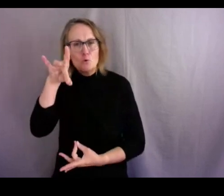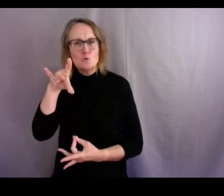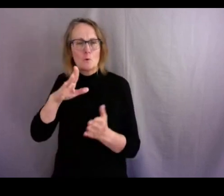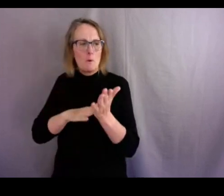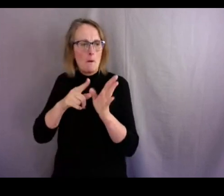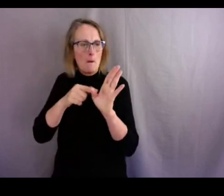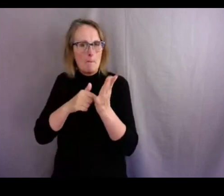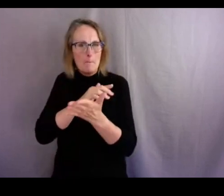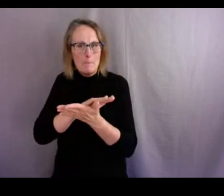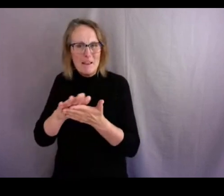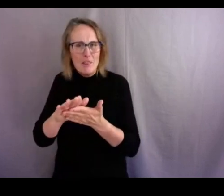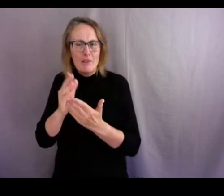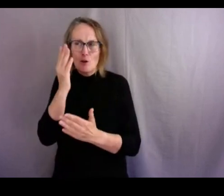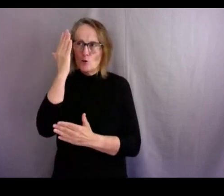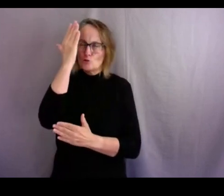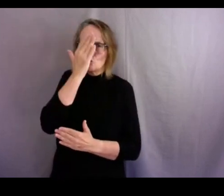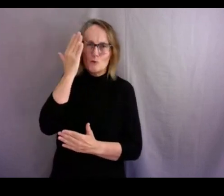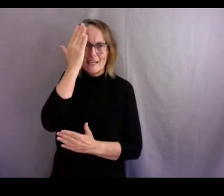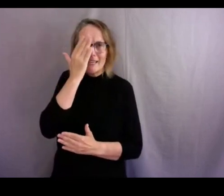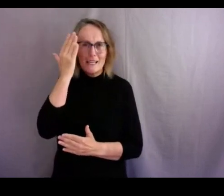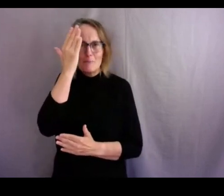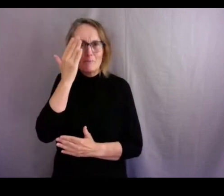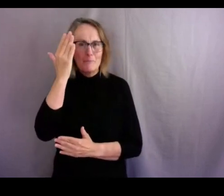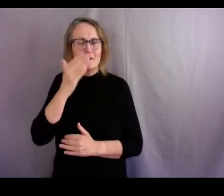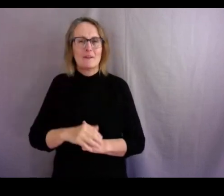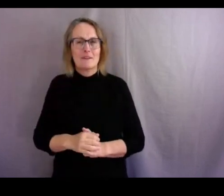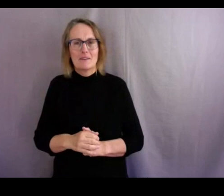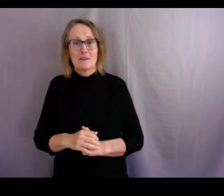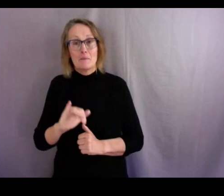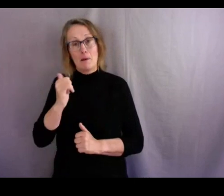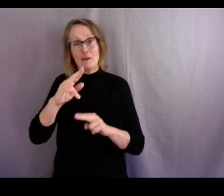perhaps negatively, a fantasist of the exotic.